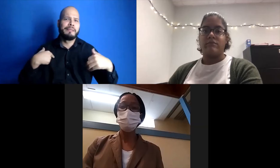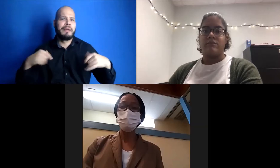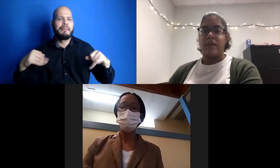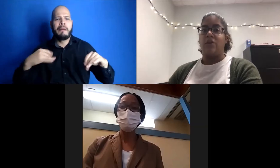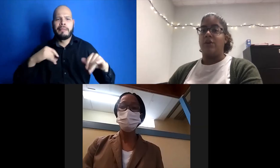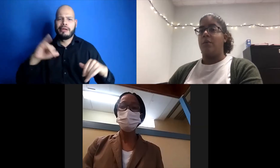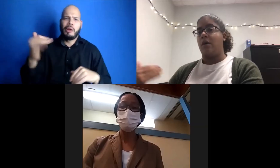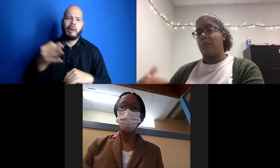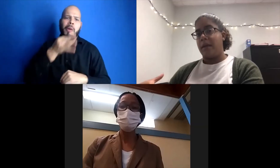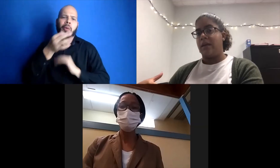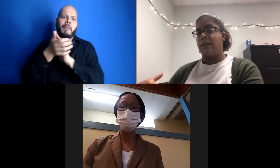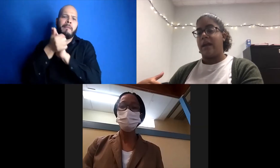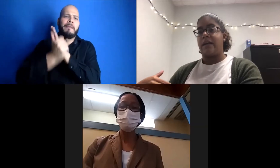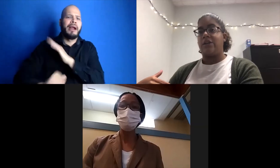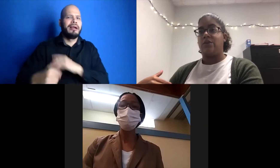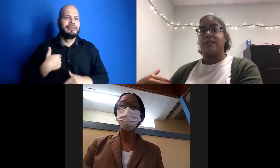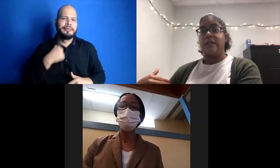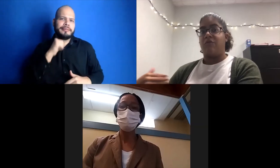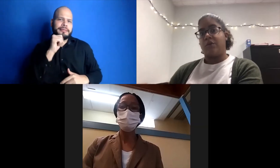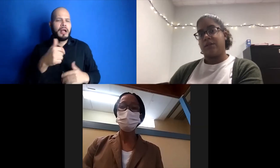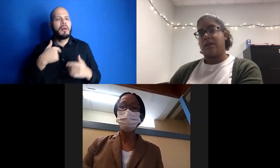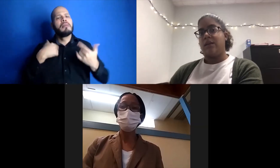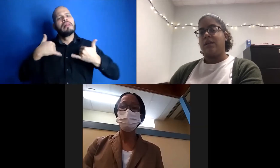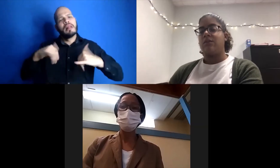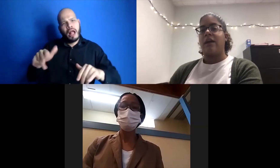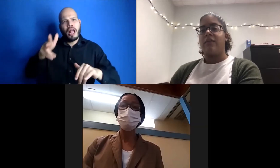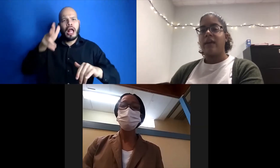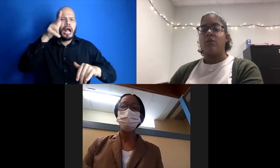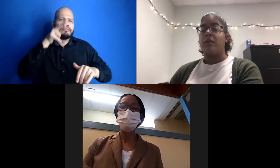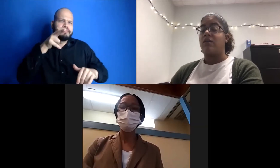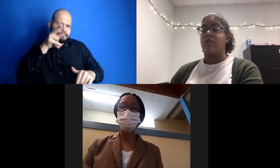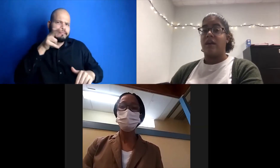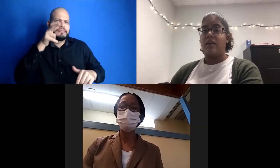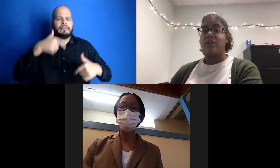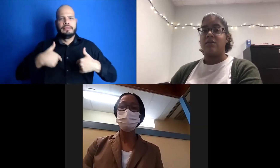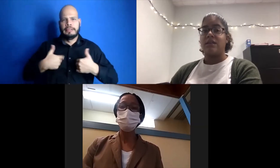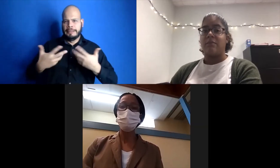they don't know about me that I can do as a deaf person so I think it would be great to establish